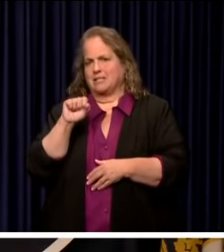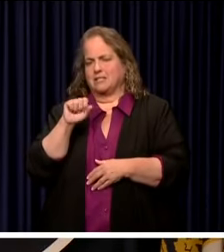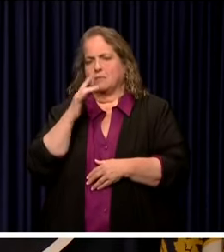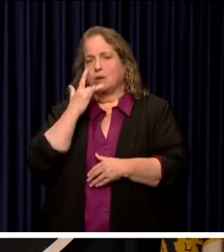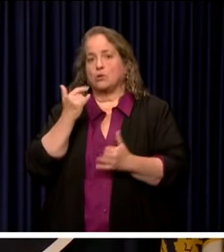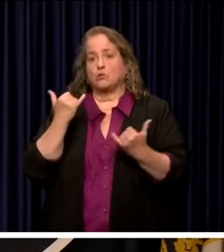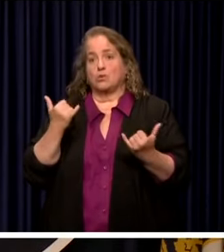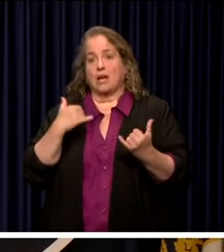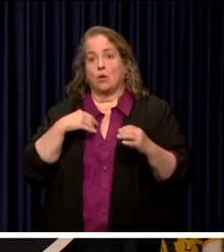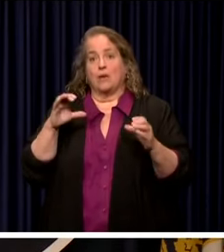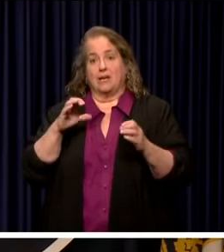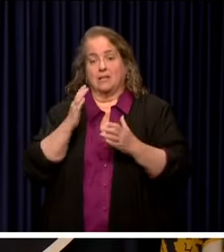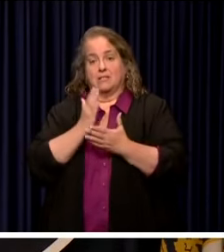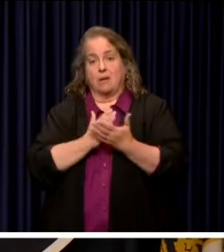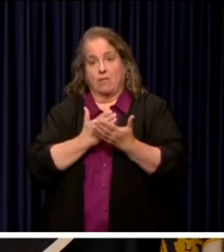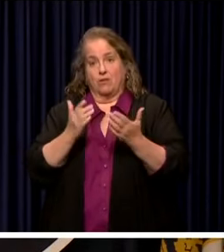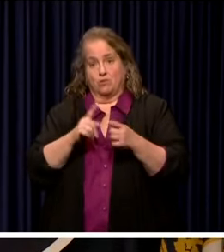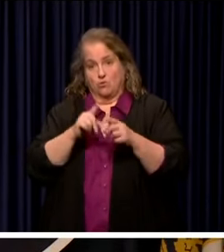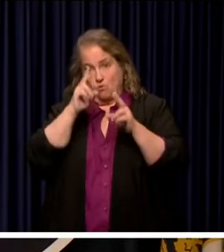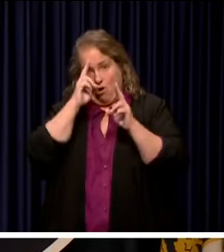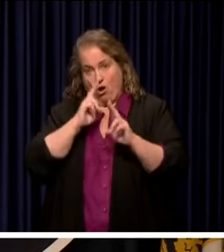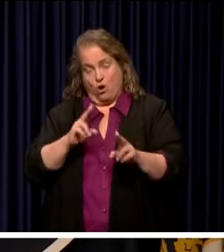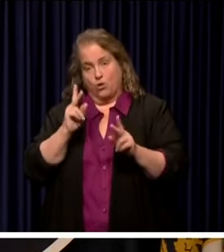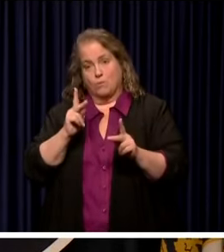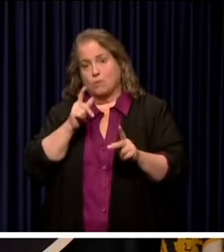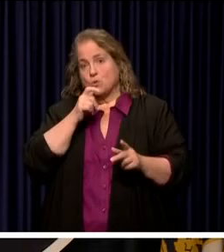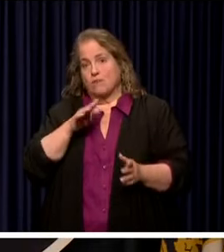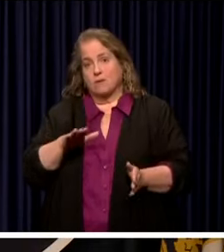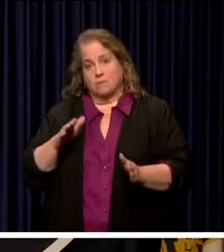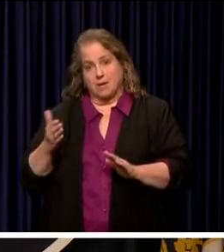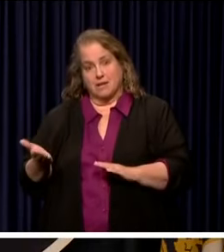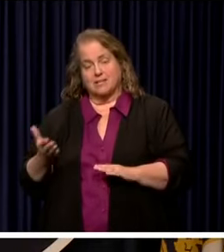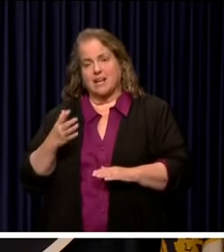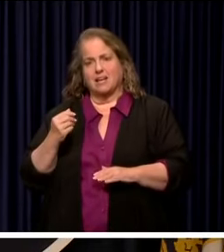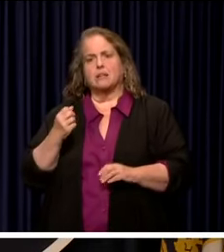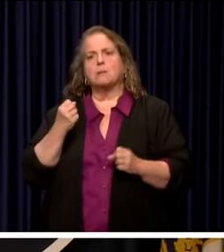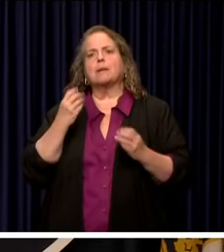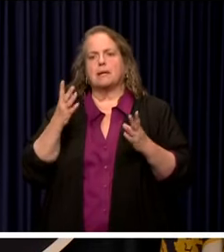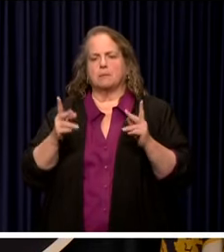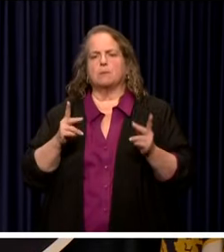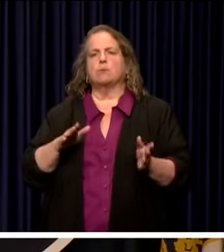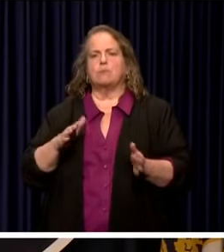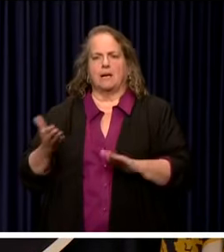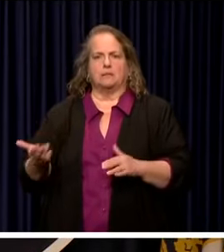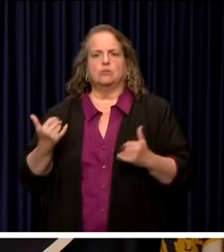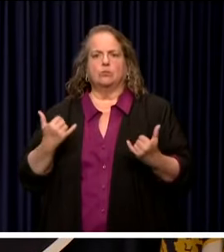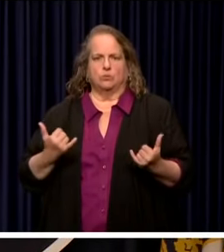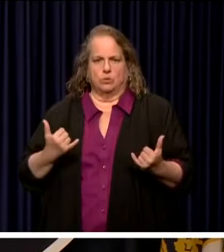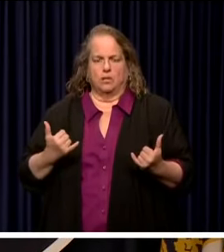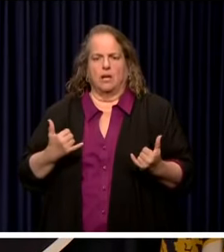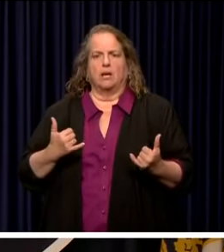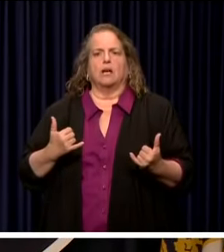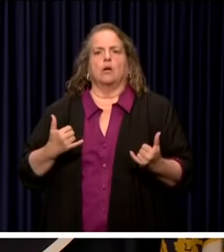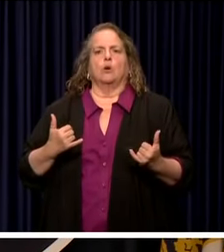ABOUT THAT ONE DAY. SO WHAT WE'RE REALLY LOOKING AT ARE AVERAGES, AND THIS SUGGESTS